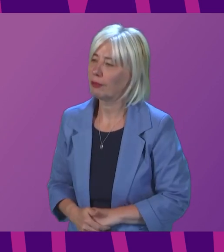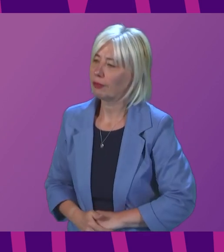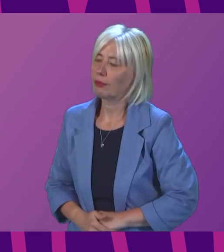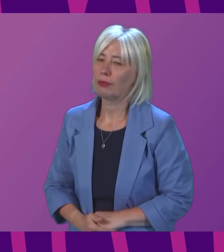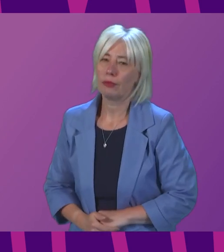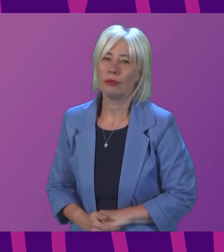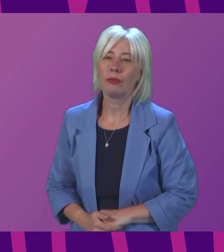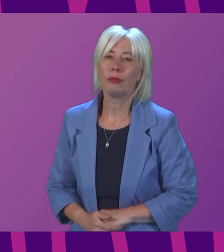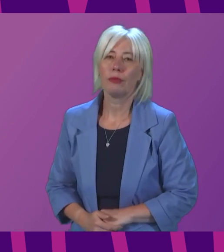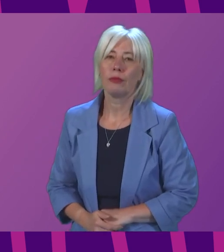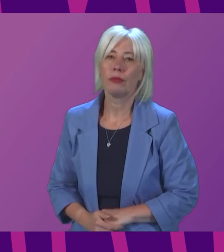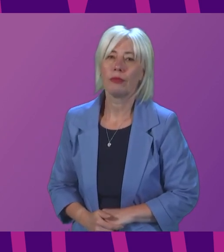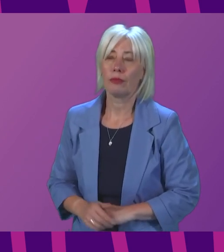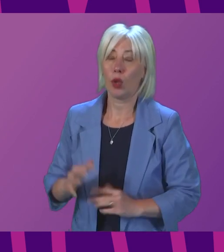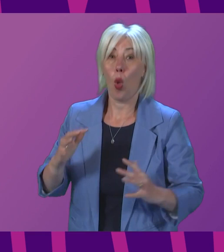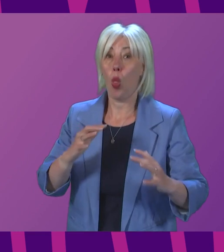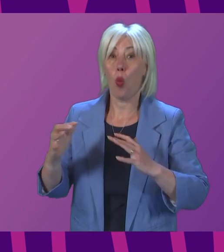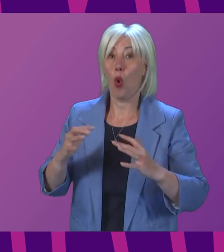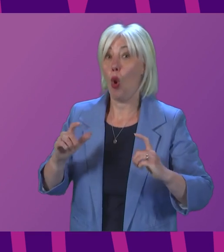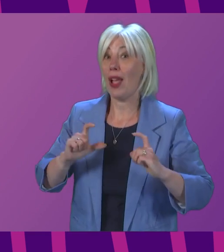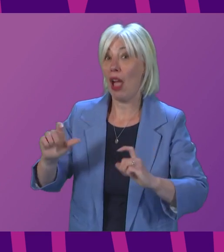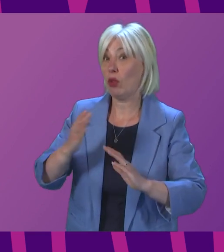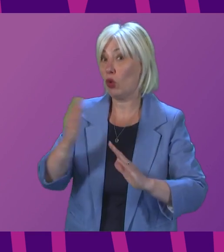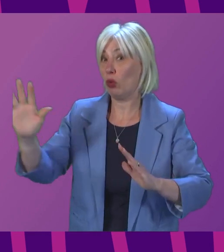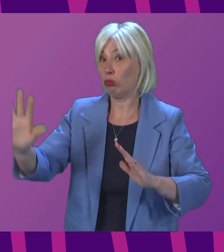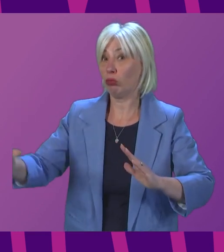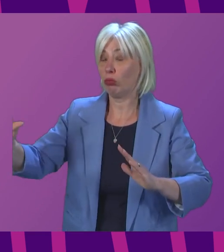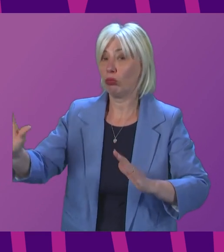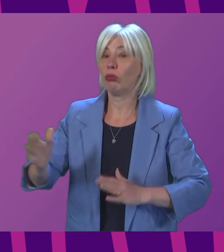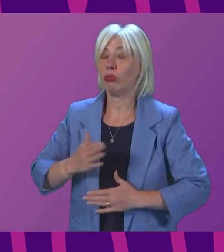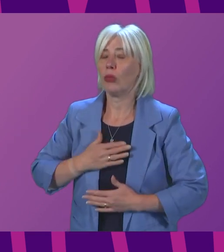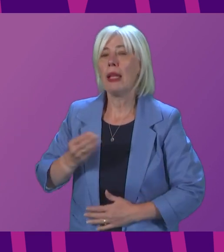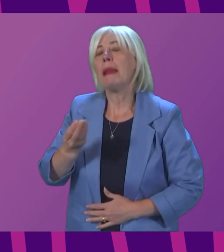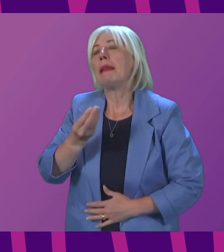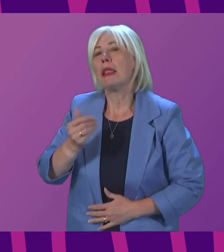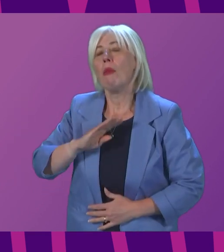As the war on our continent continues, it was a source of at least some comfort yesterday